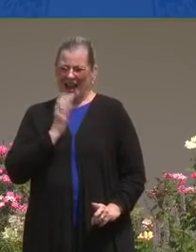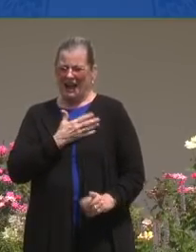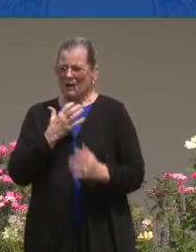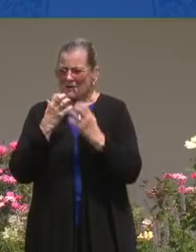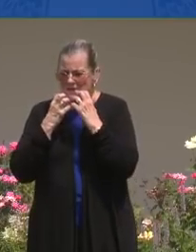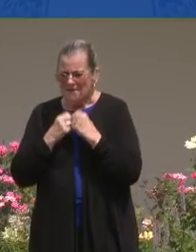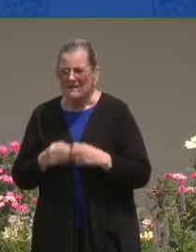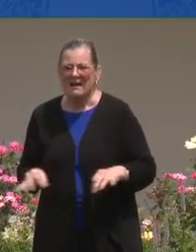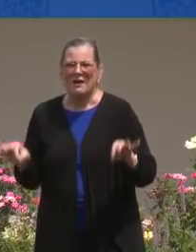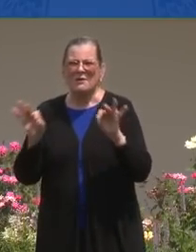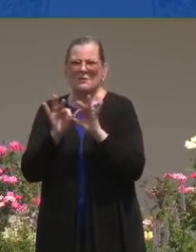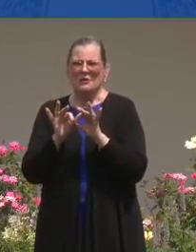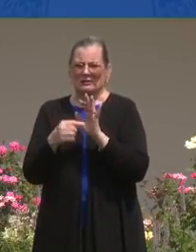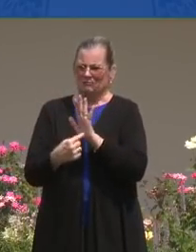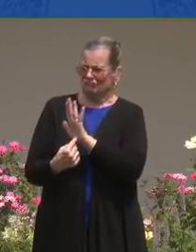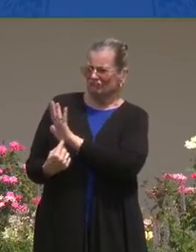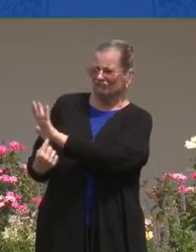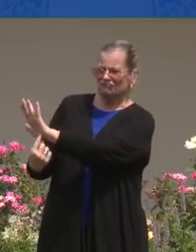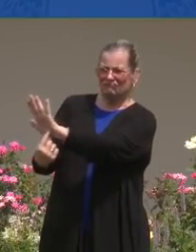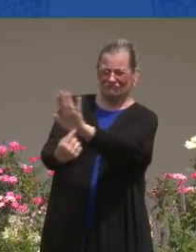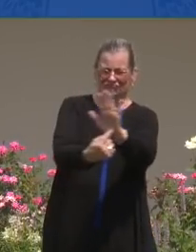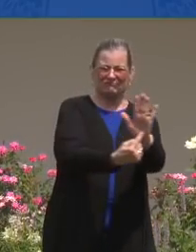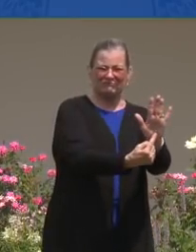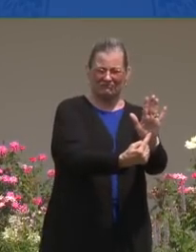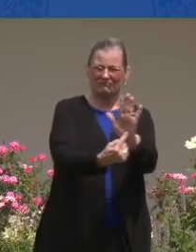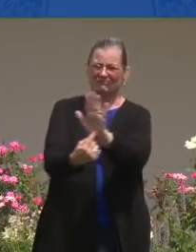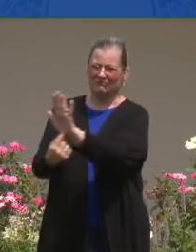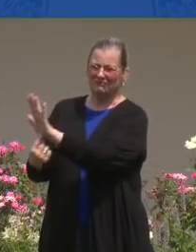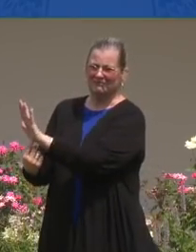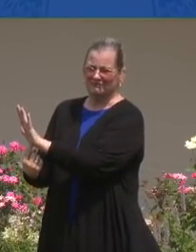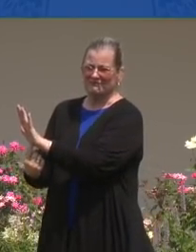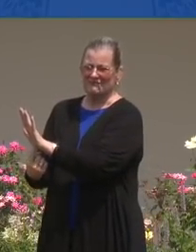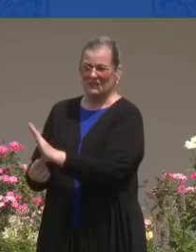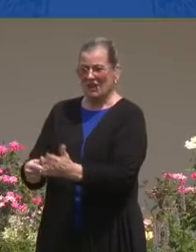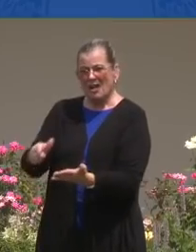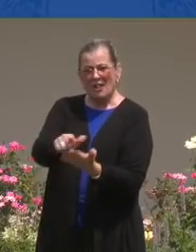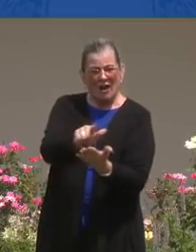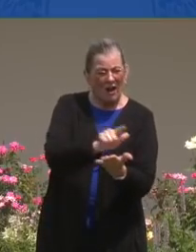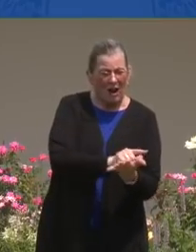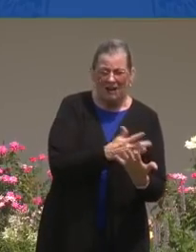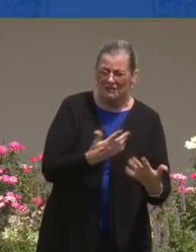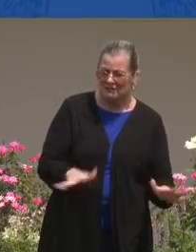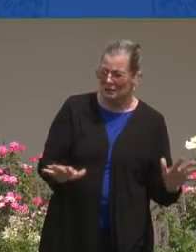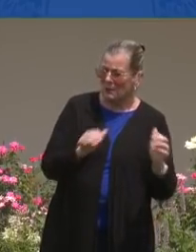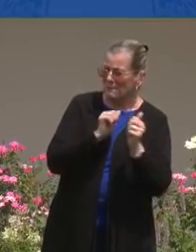But of course, this law didn't bring an end to the work we need to do. Today too many Americans